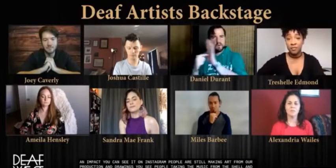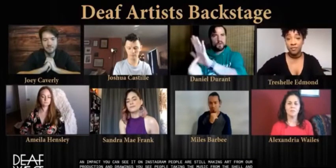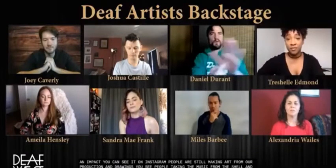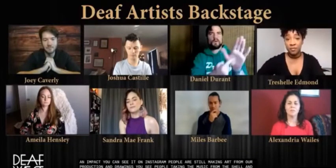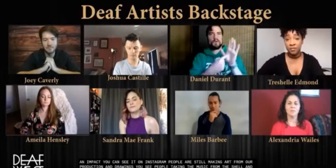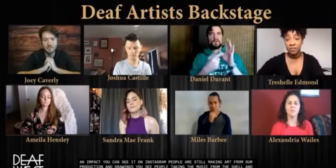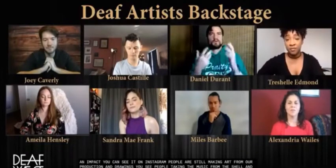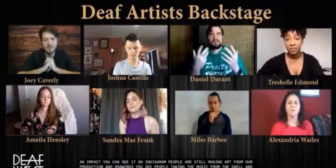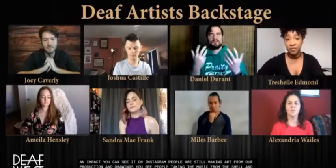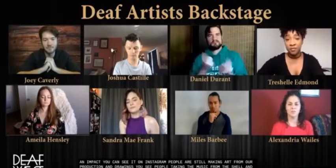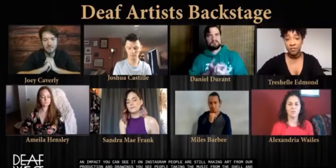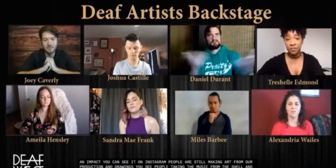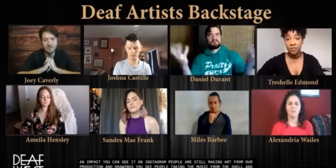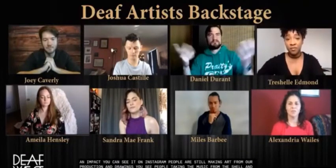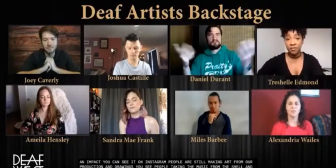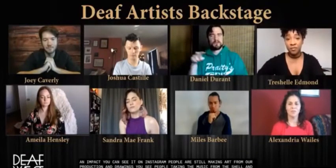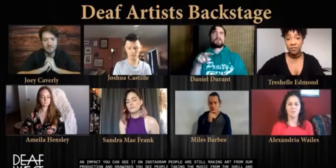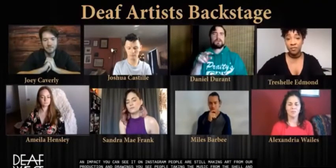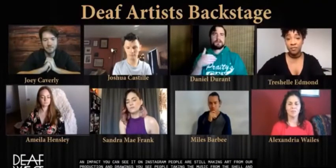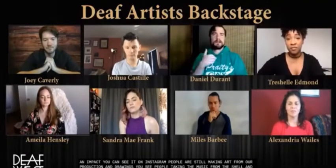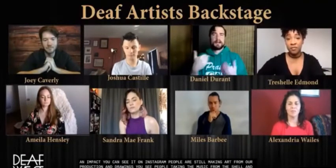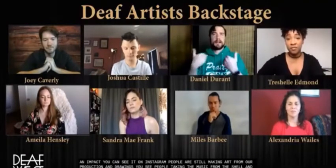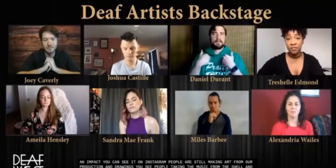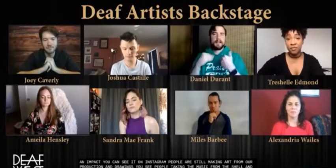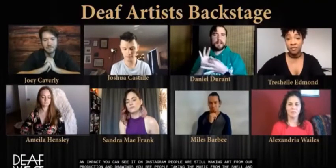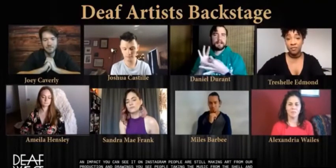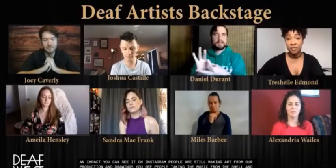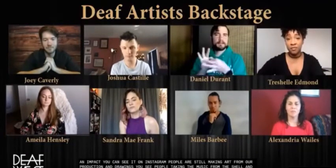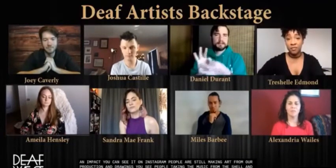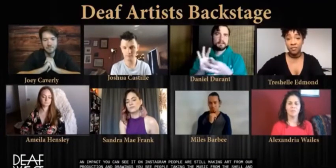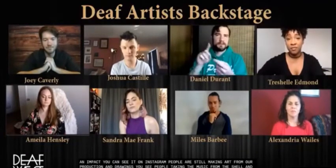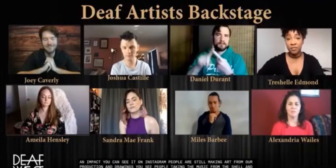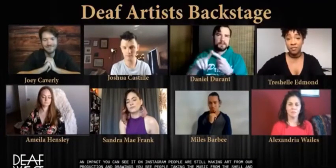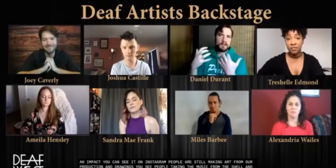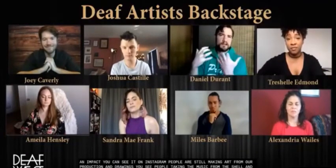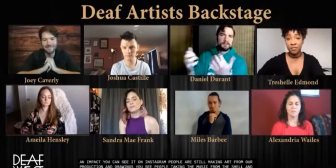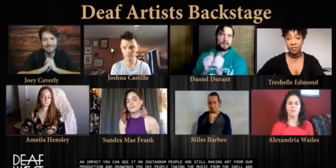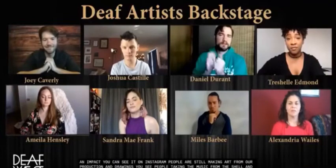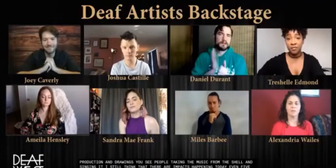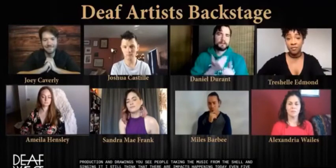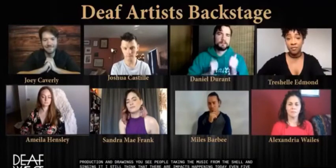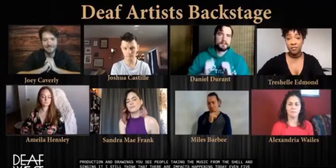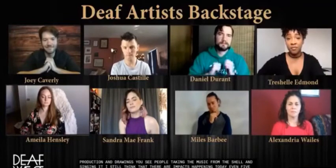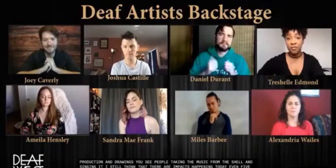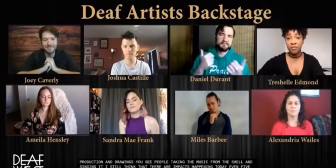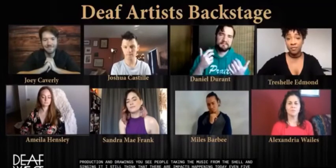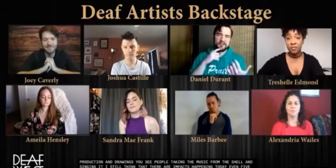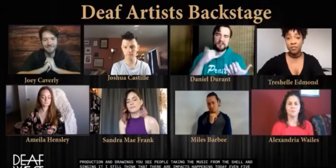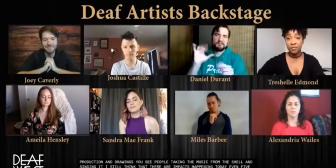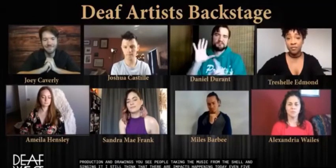I see the show as helping us all grow, and I have a connection to the audience through